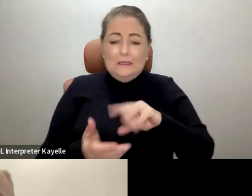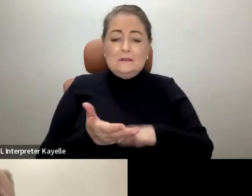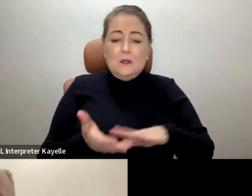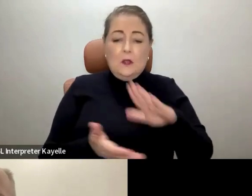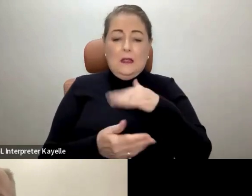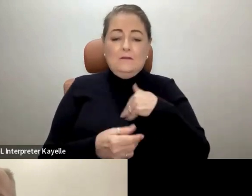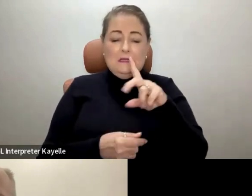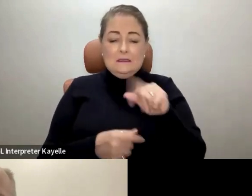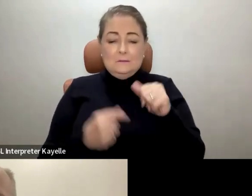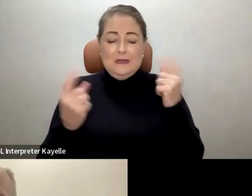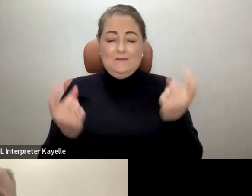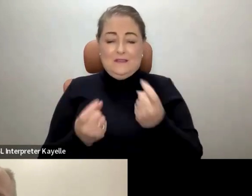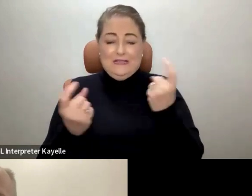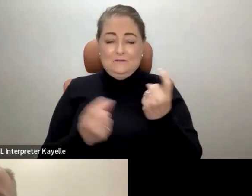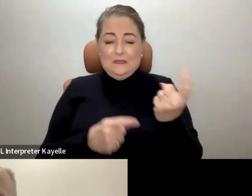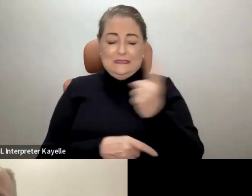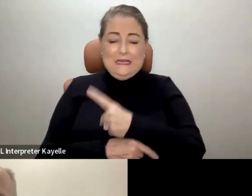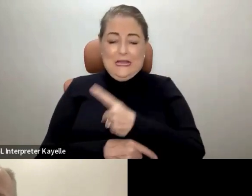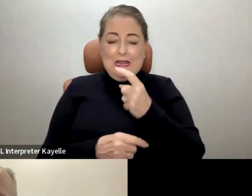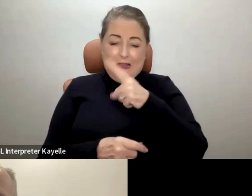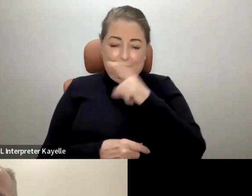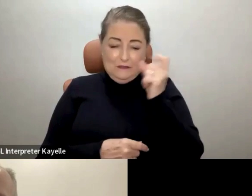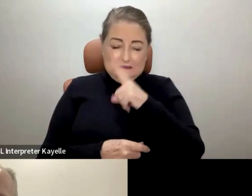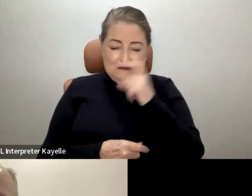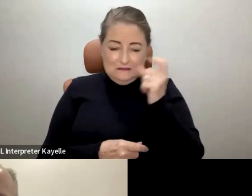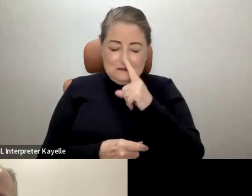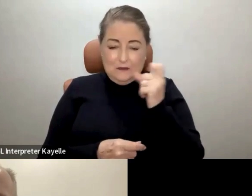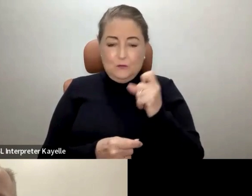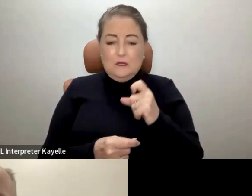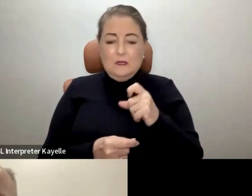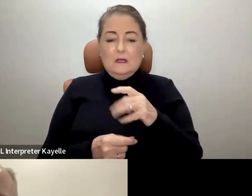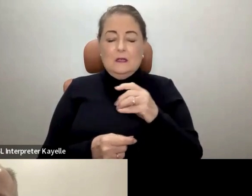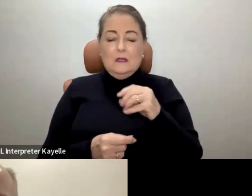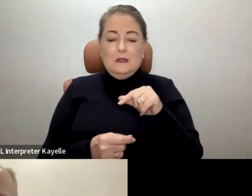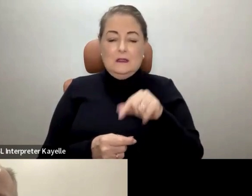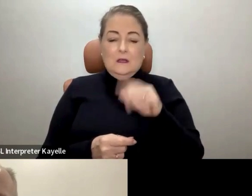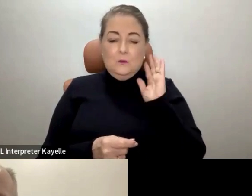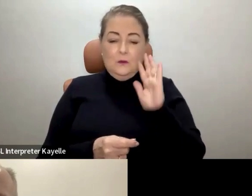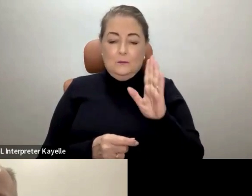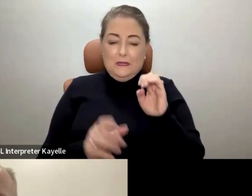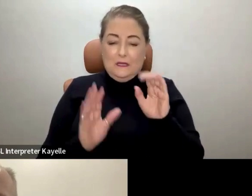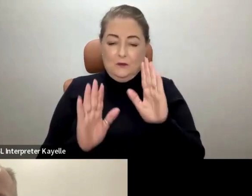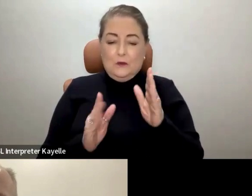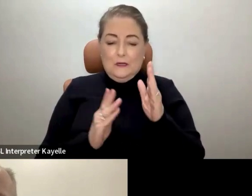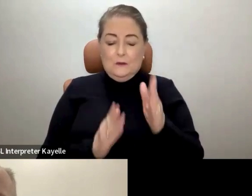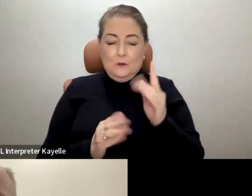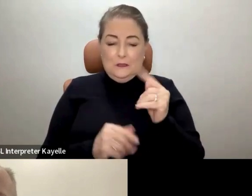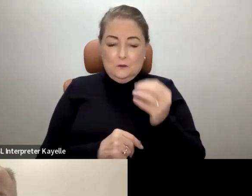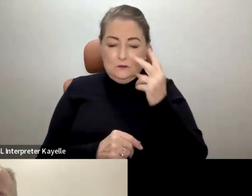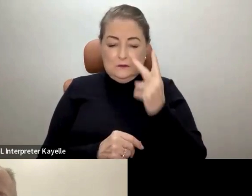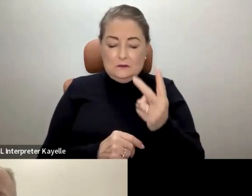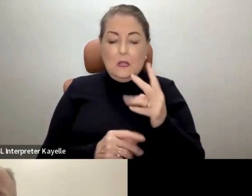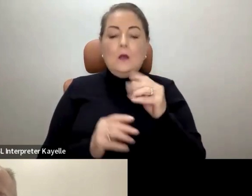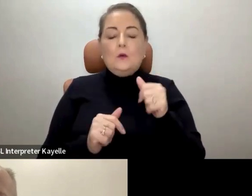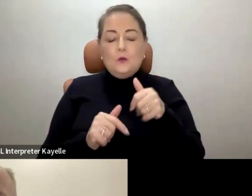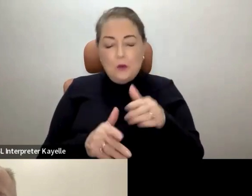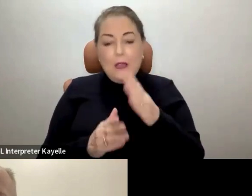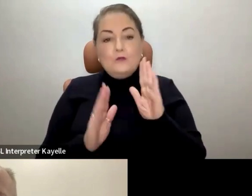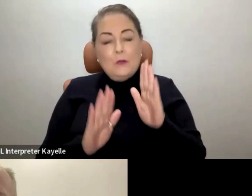disability festival day, every summer. This would be a great way to see, or this would be great to see you become part of